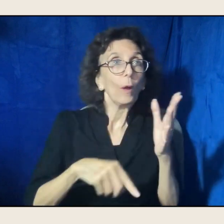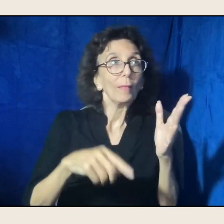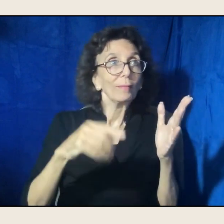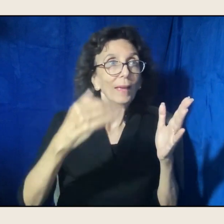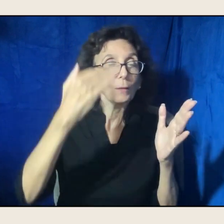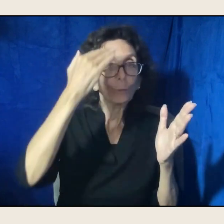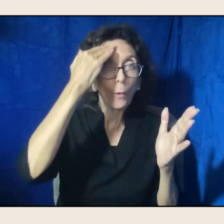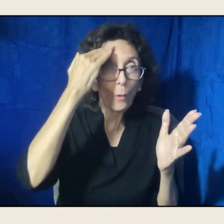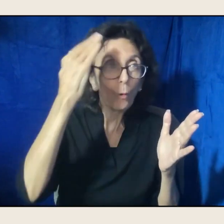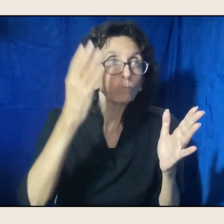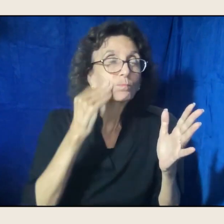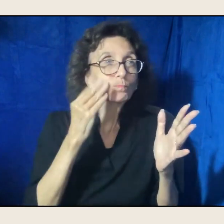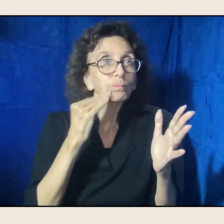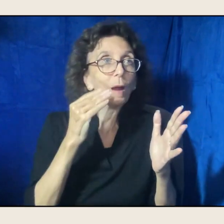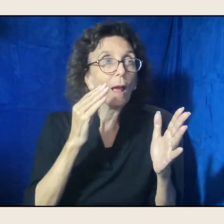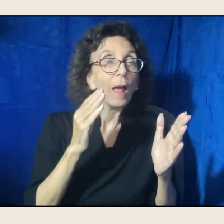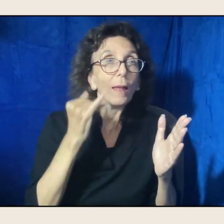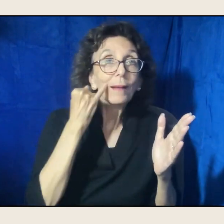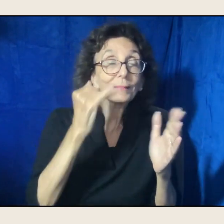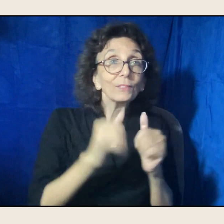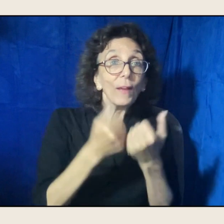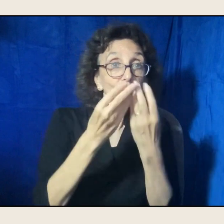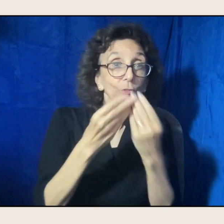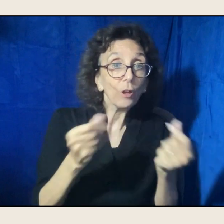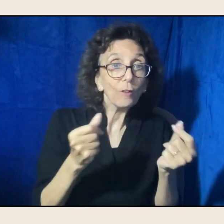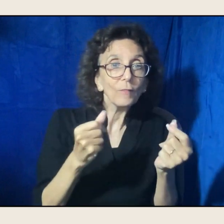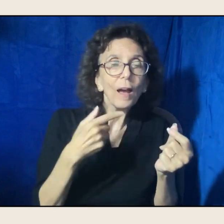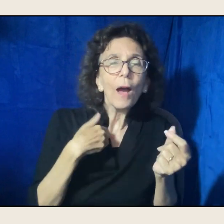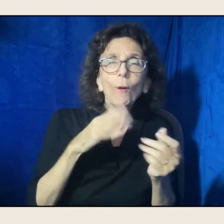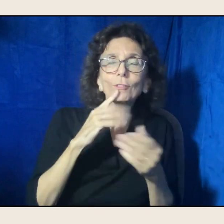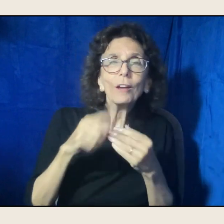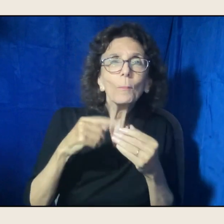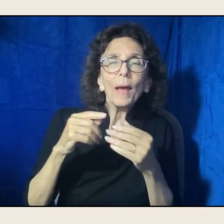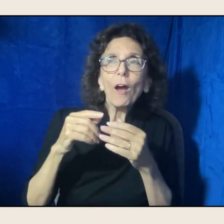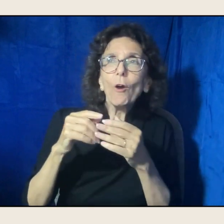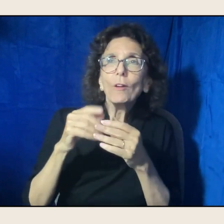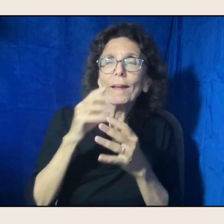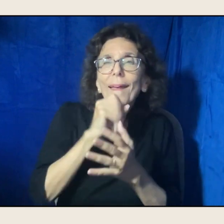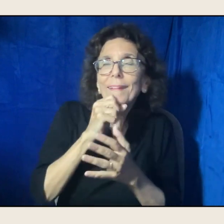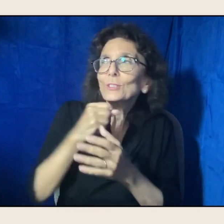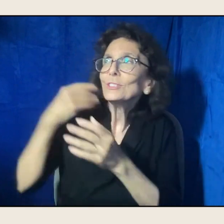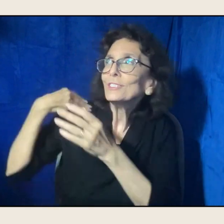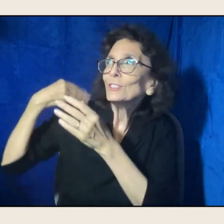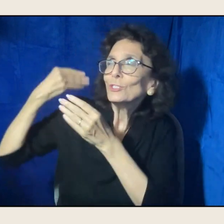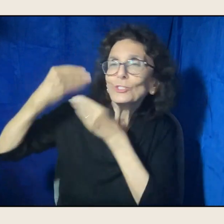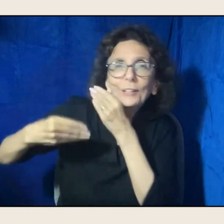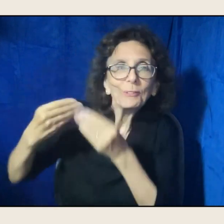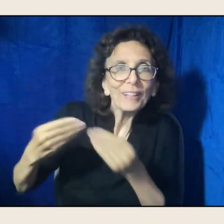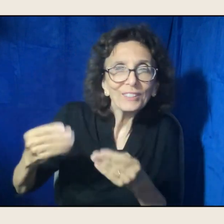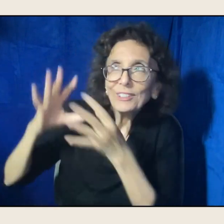I would love to talk more about generations, because I think that there's a kind of simplistic understanding